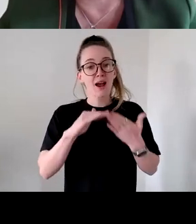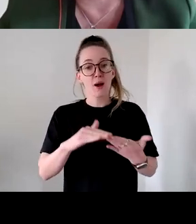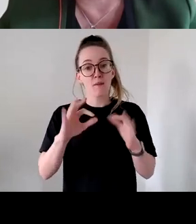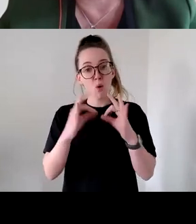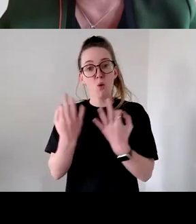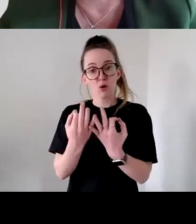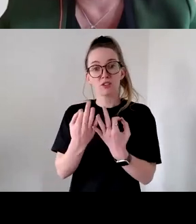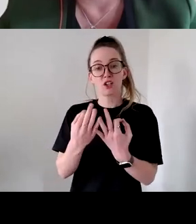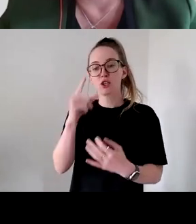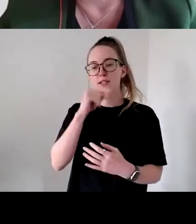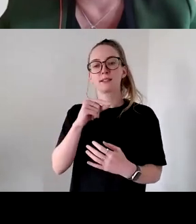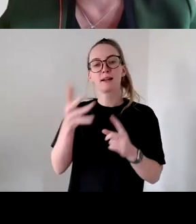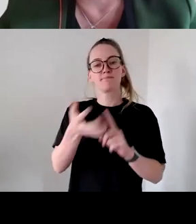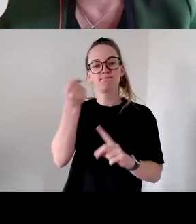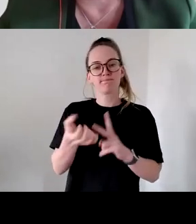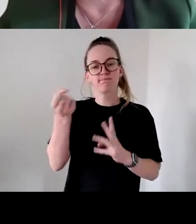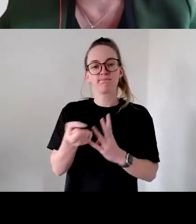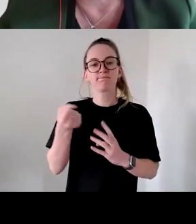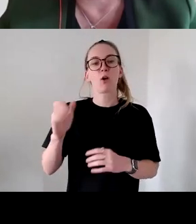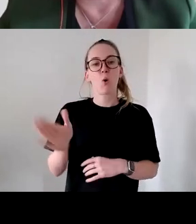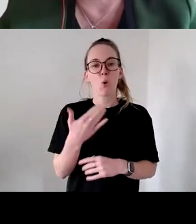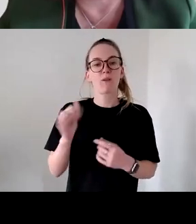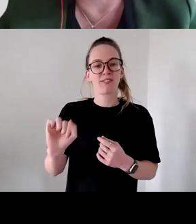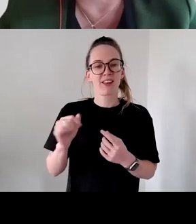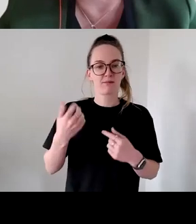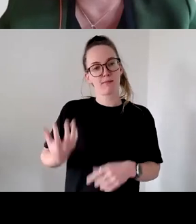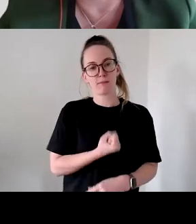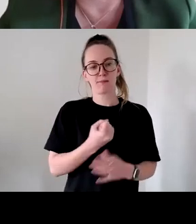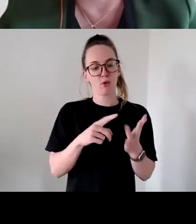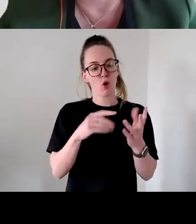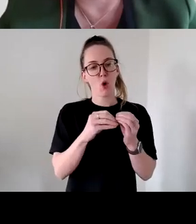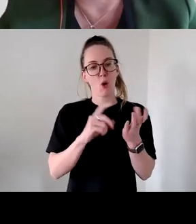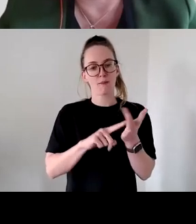obligations, not only in relation to the positive duty, but also their obligations